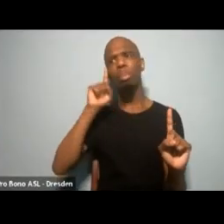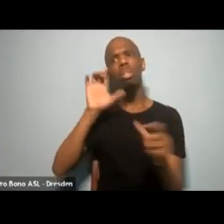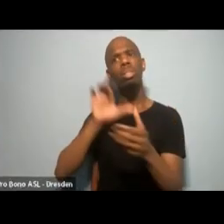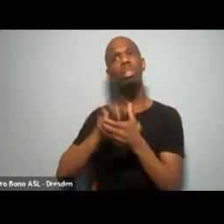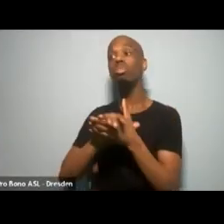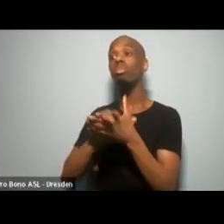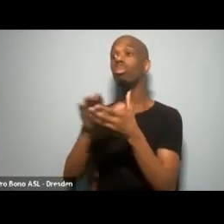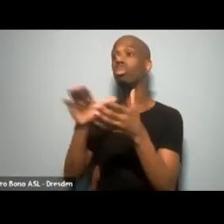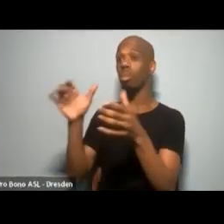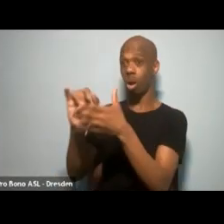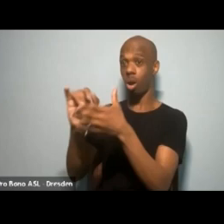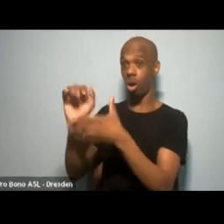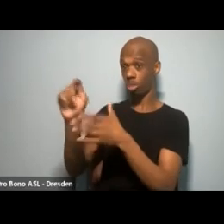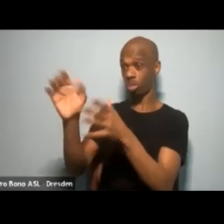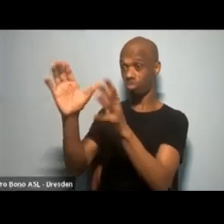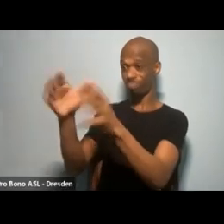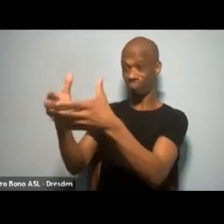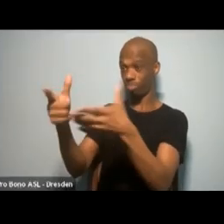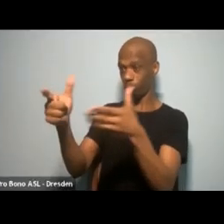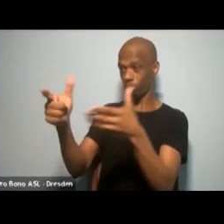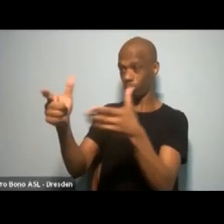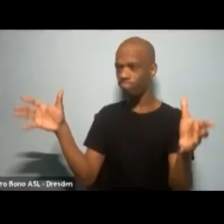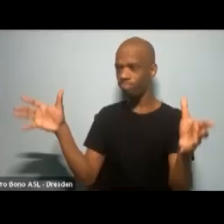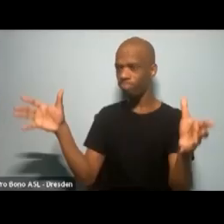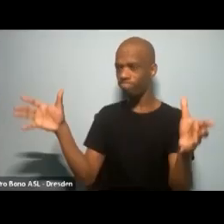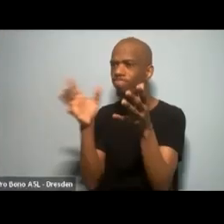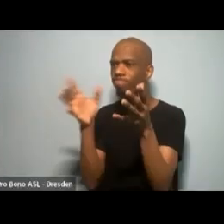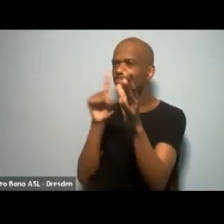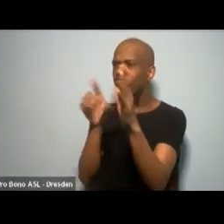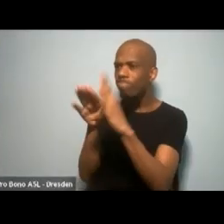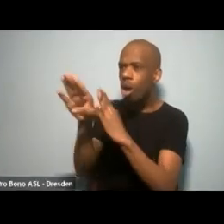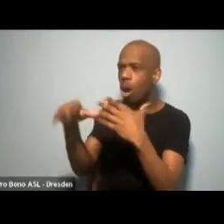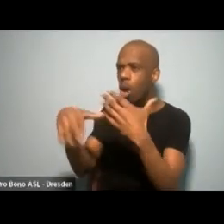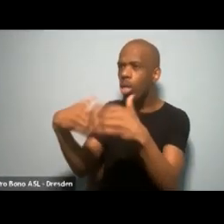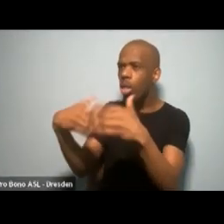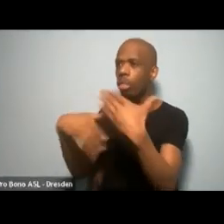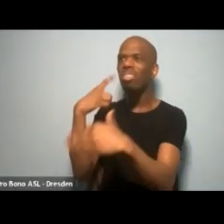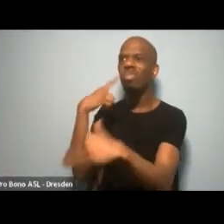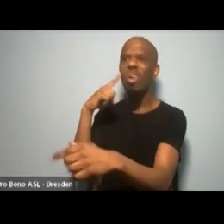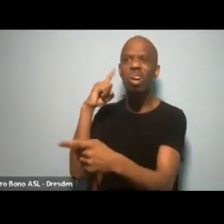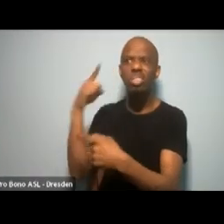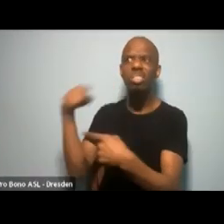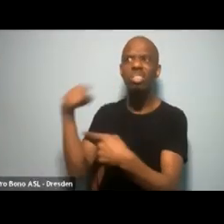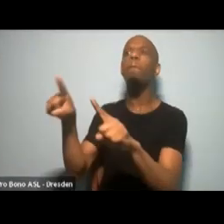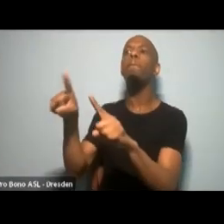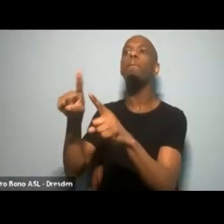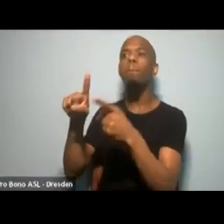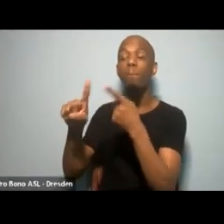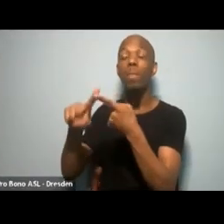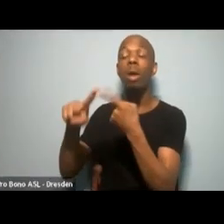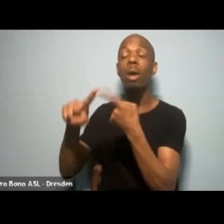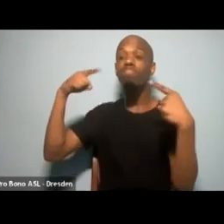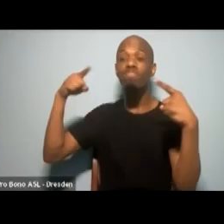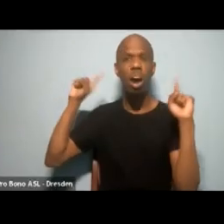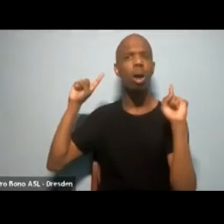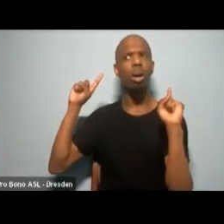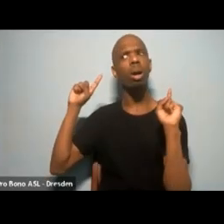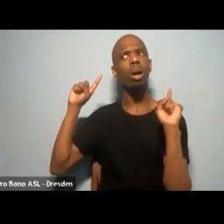and get to their full potentials. When an artist gives his full potential,